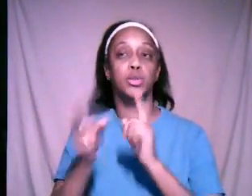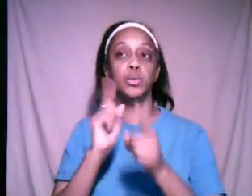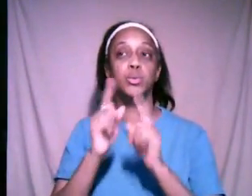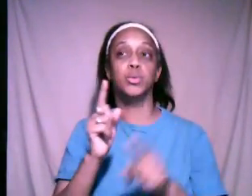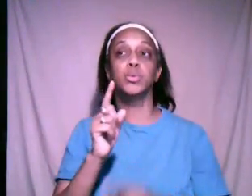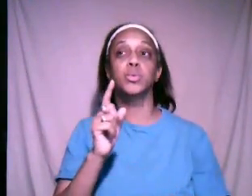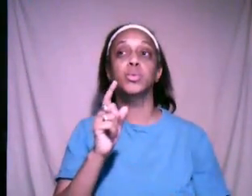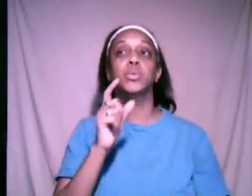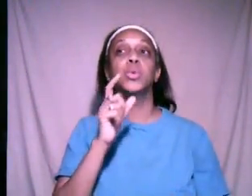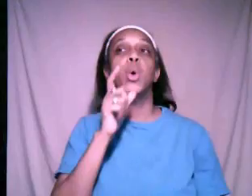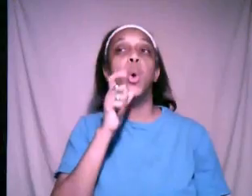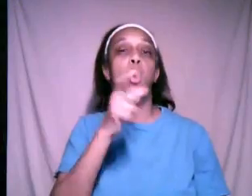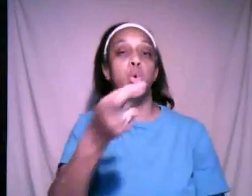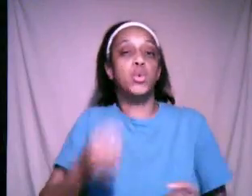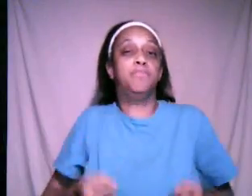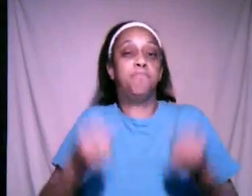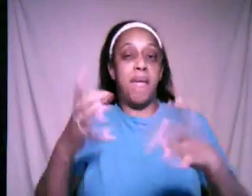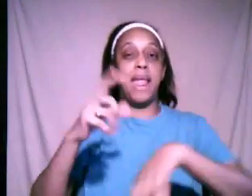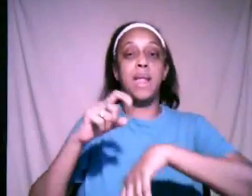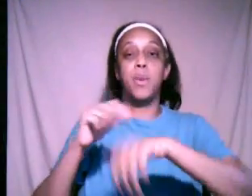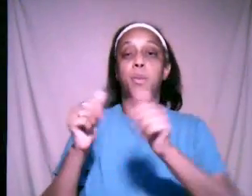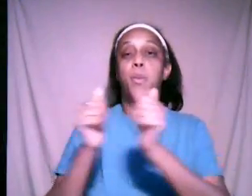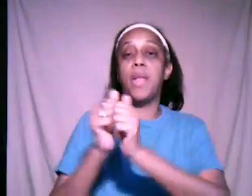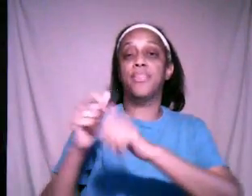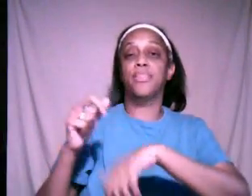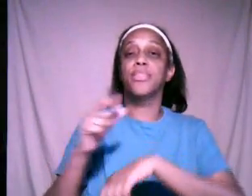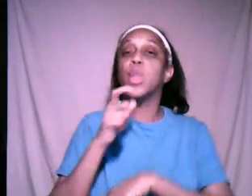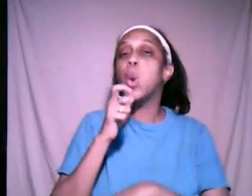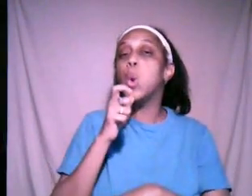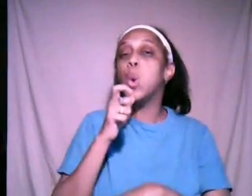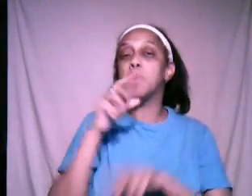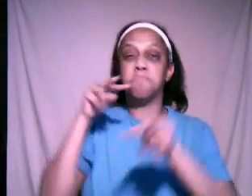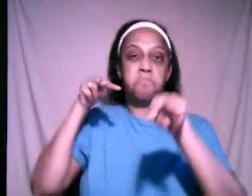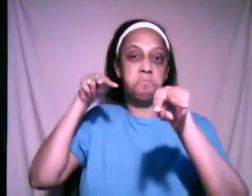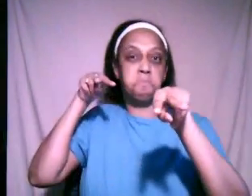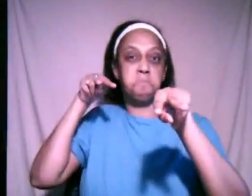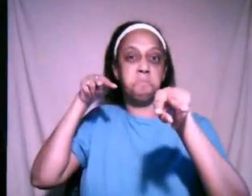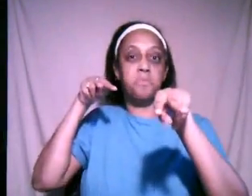and who you spend time with.